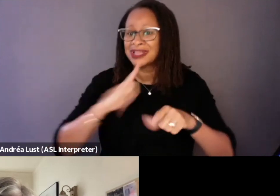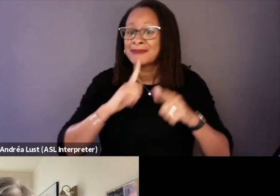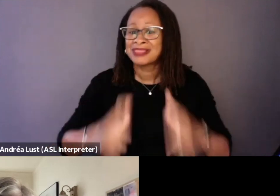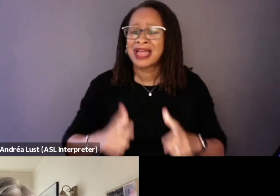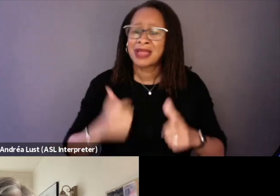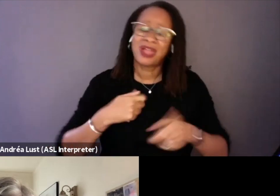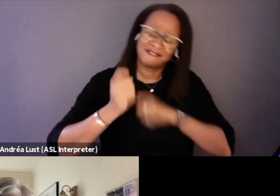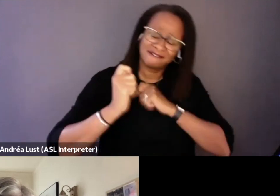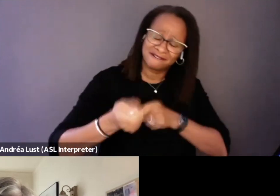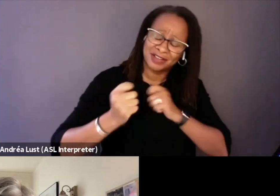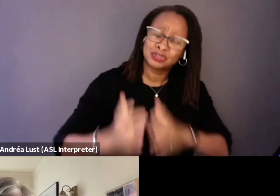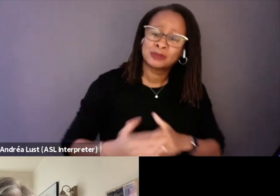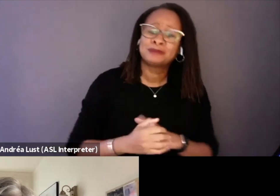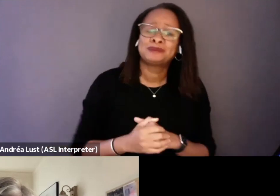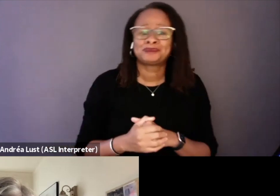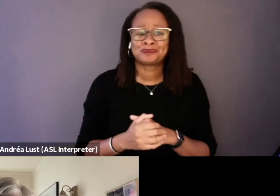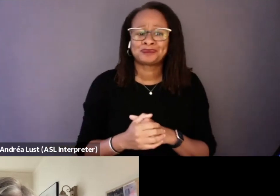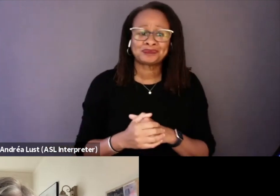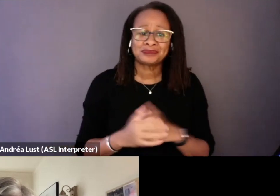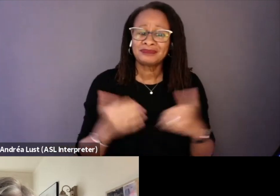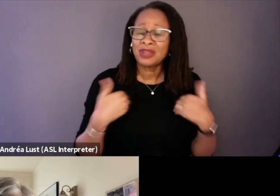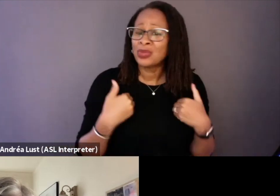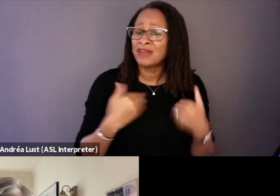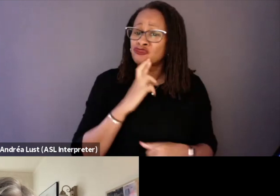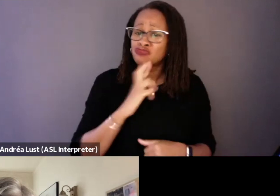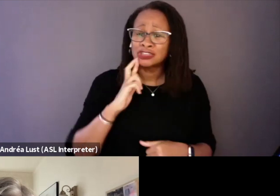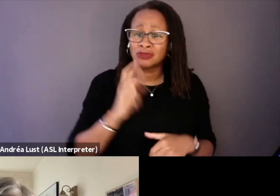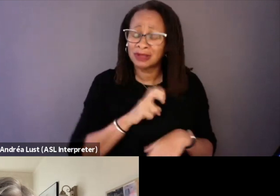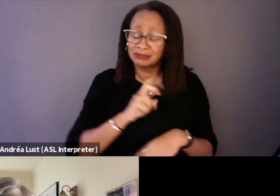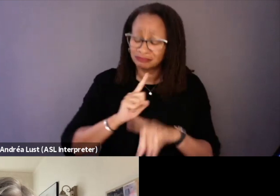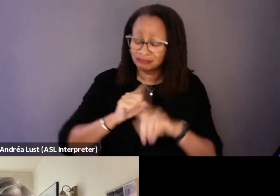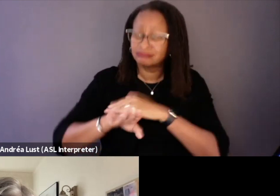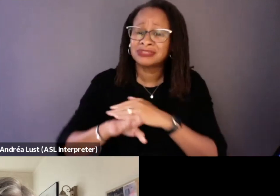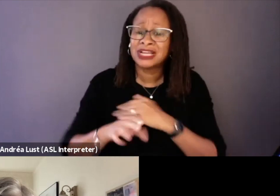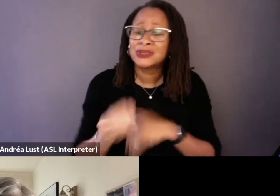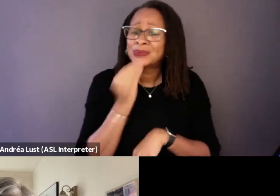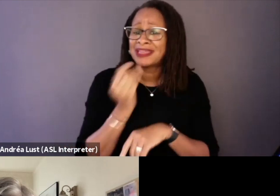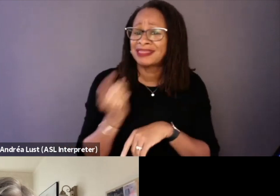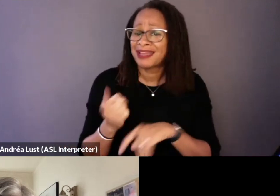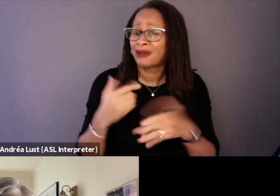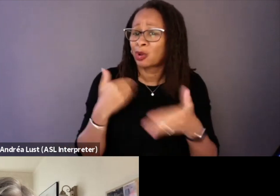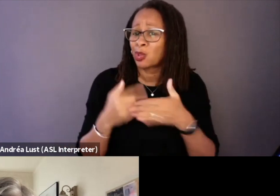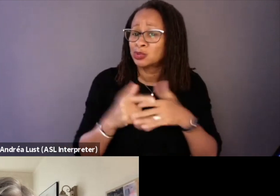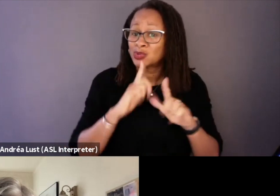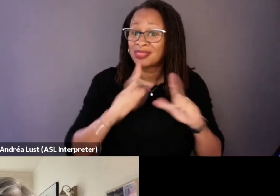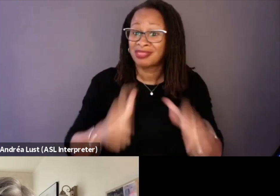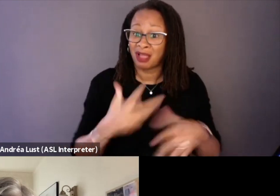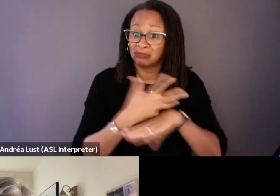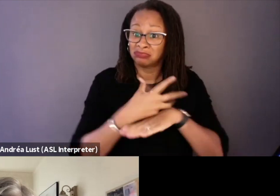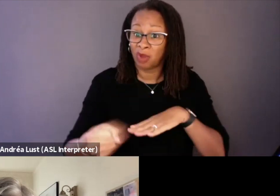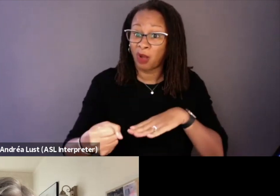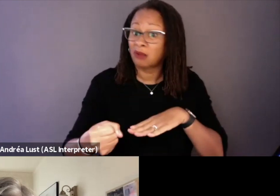there was a little fish restaurant, where we had that--- That was gone. Completely gone.